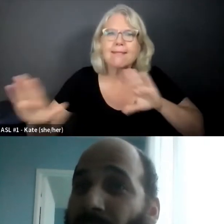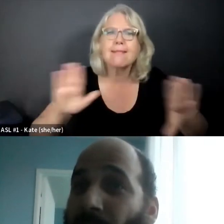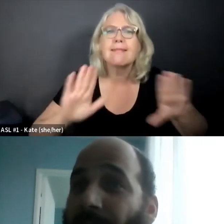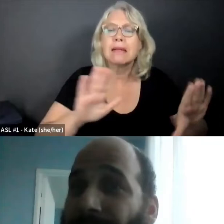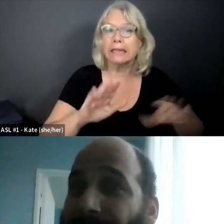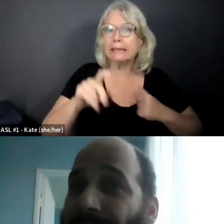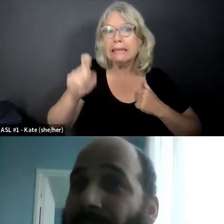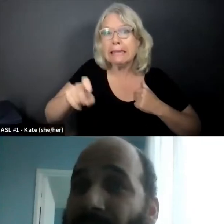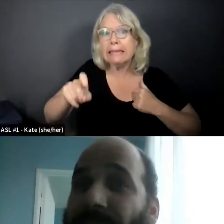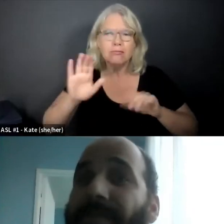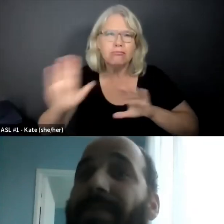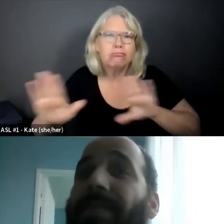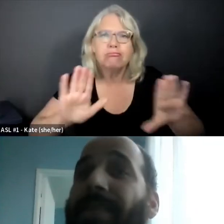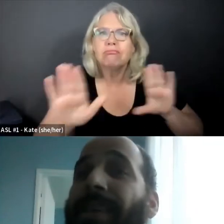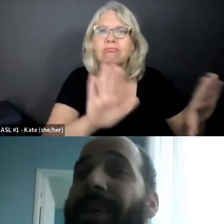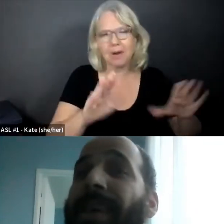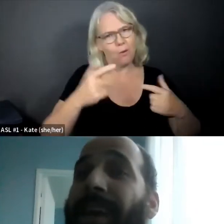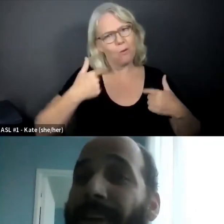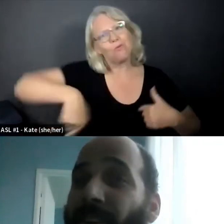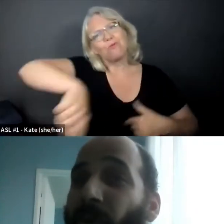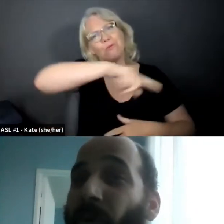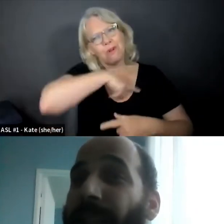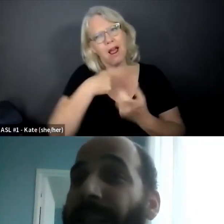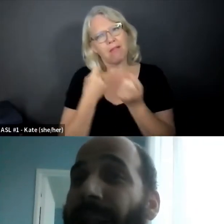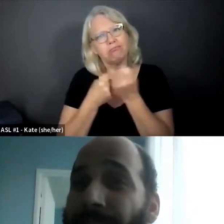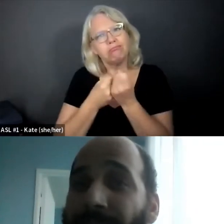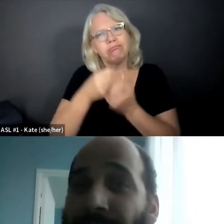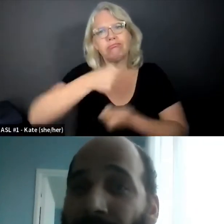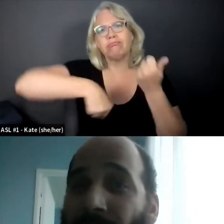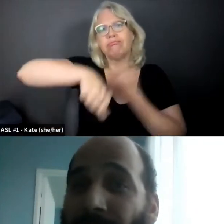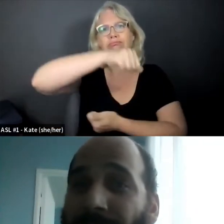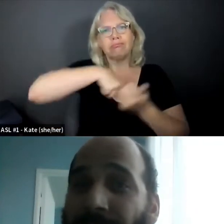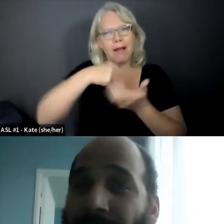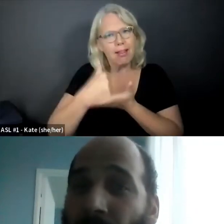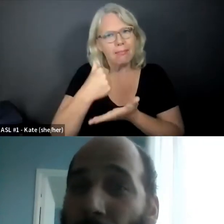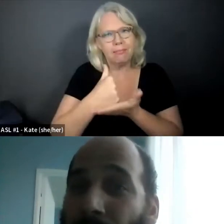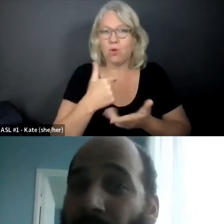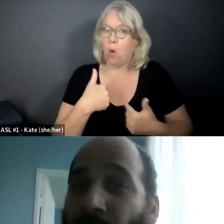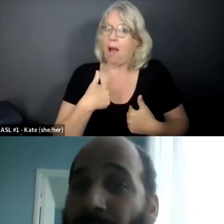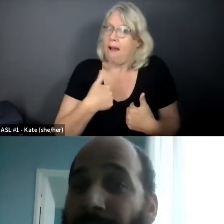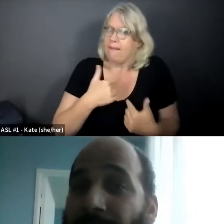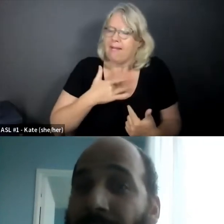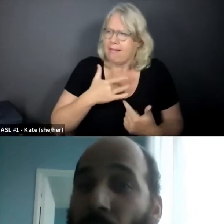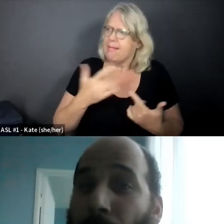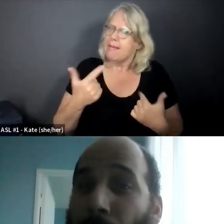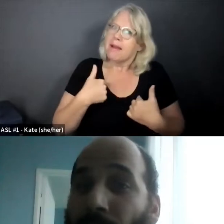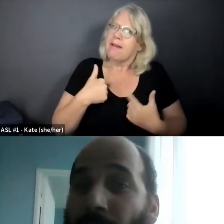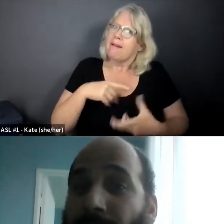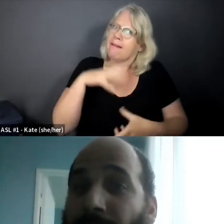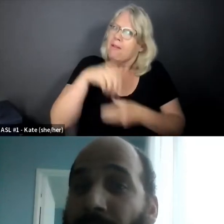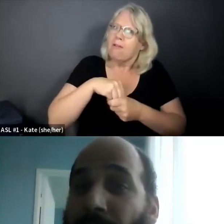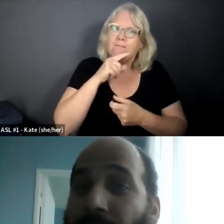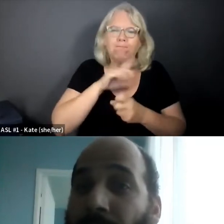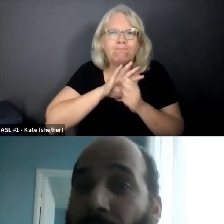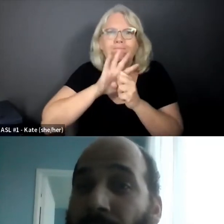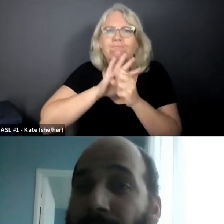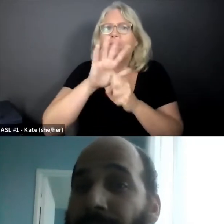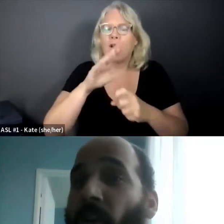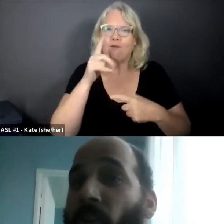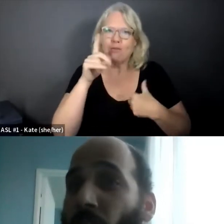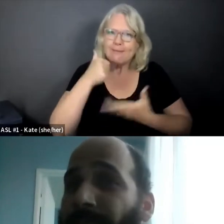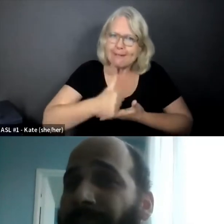SO I THINK IT IS SO GREAT THAT I DO THIS THING TO HELP OTHERS AND HELP PEOPLE THAT ARE NERVOUS